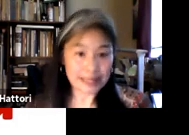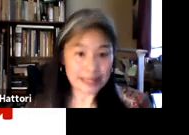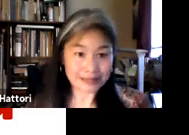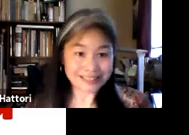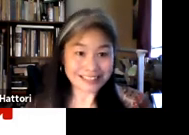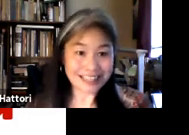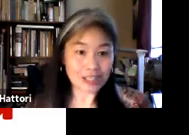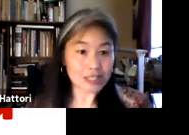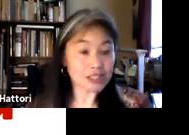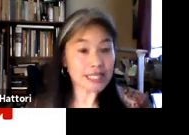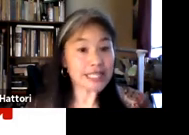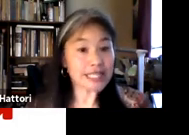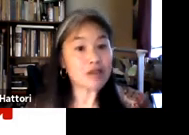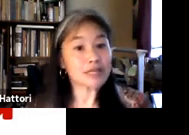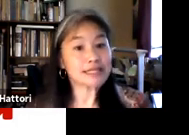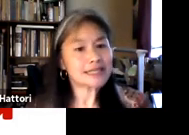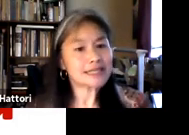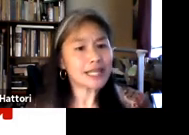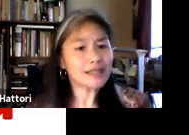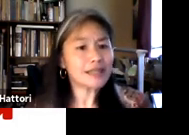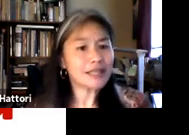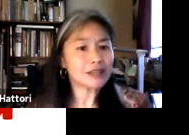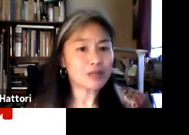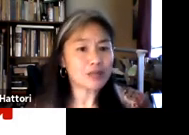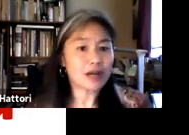child. But the reality is you were living in uncomfortable